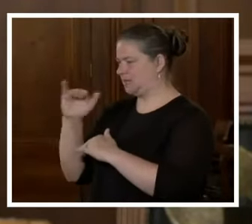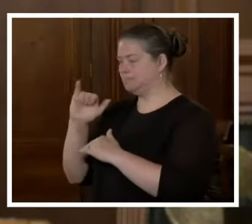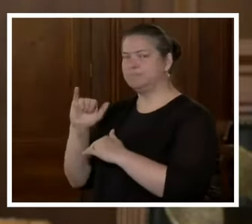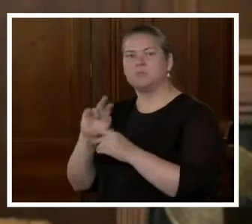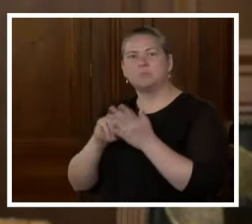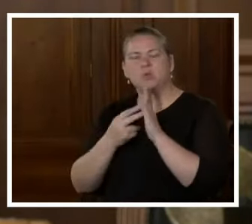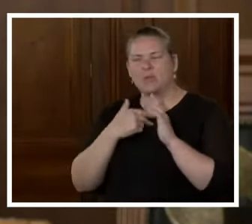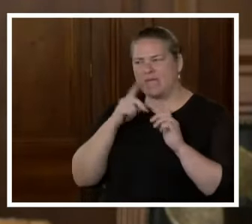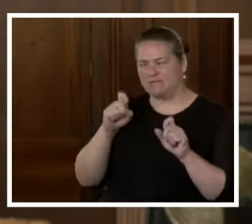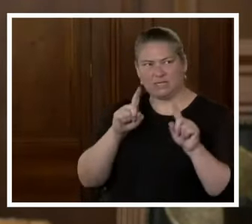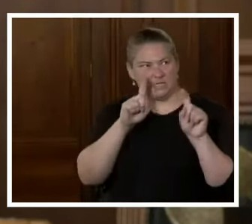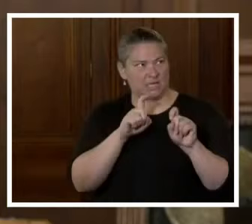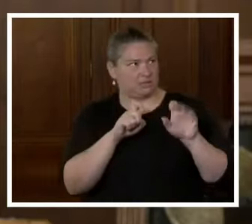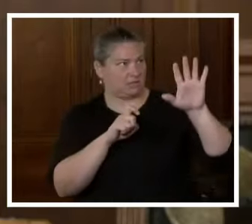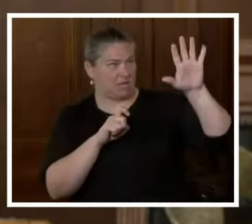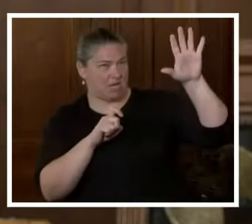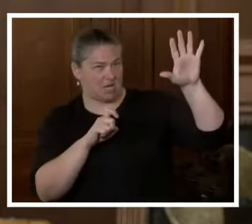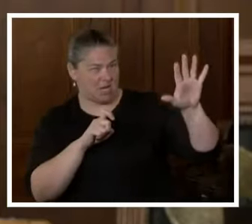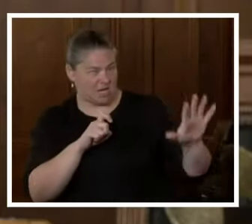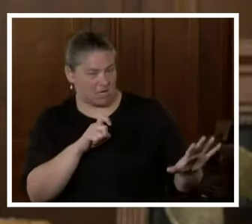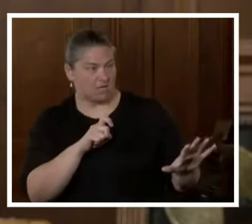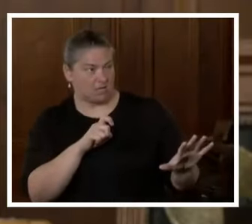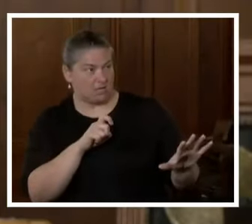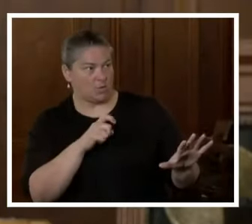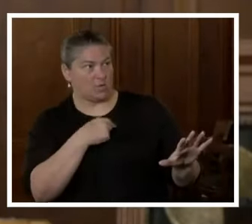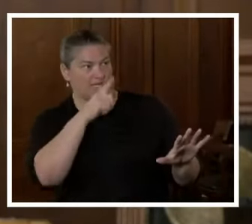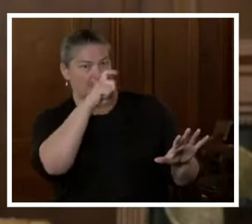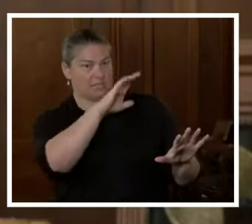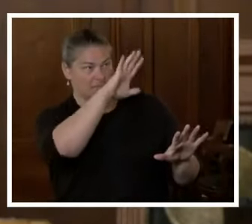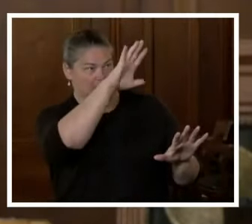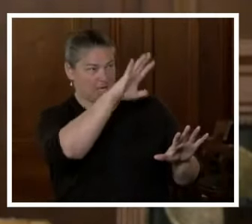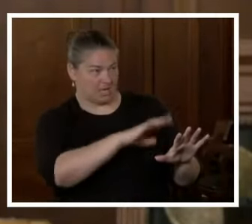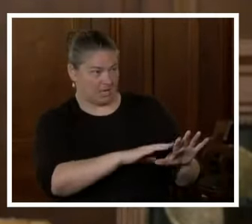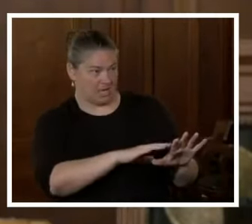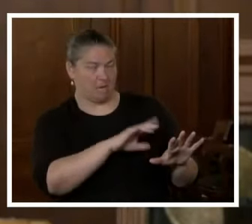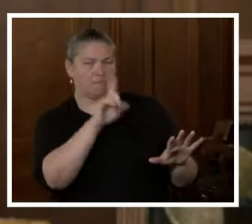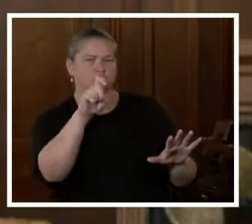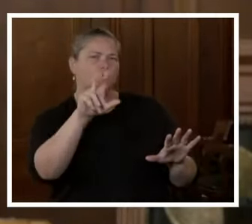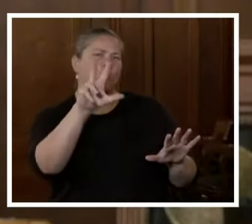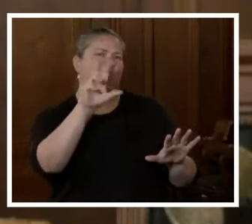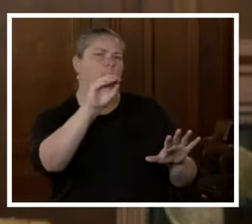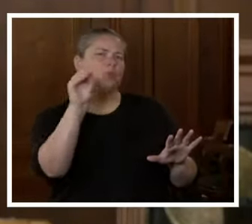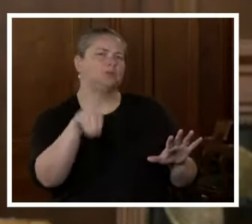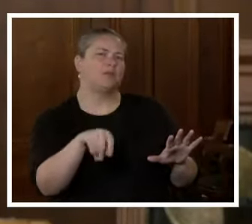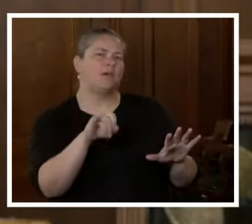AFTER A MAJOR EVENT IT'S GOING TO BE TWO OR THREE WEEKS LATER THAT WE START TO SEE A SIGNAL